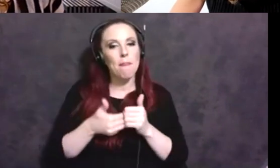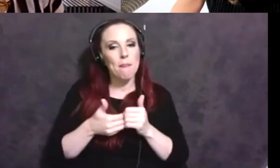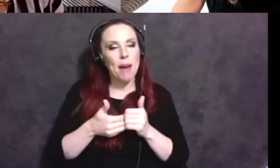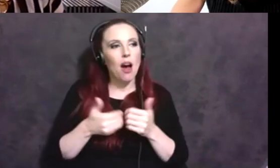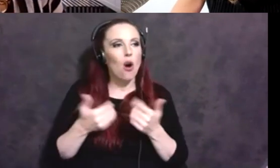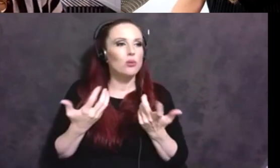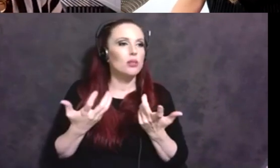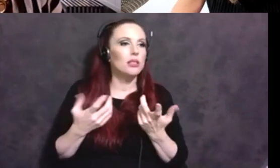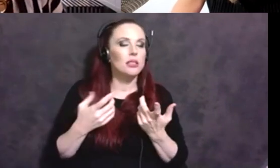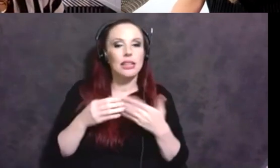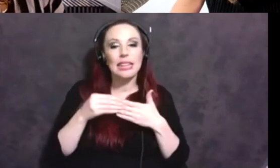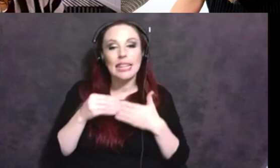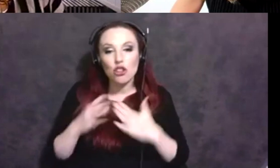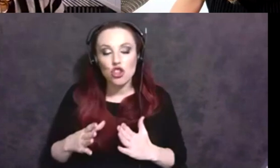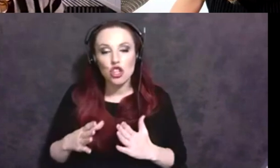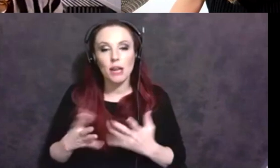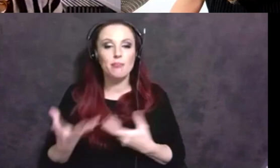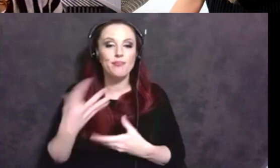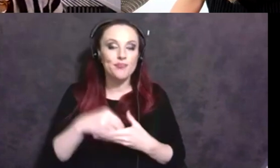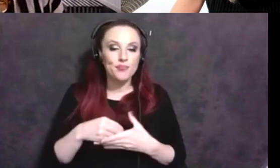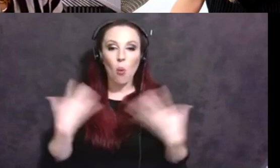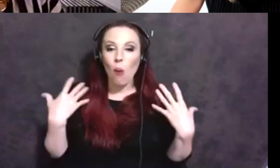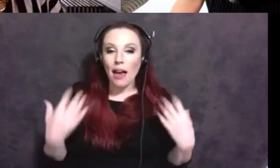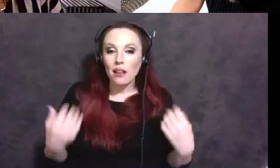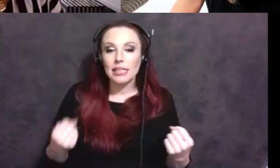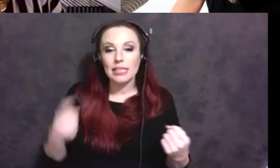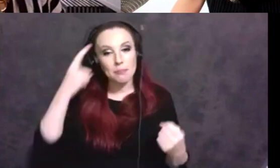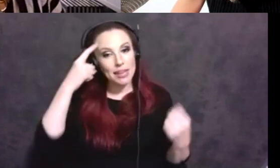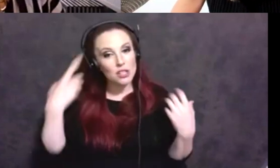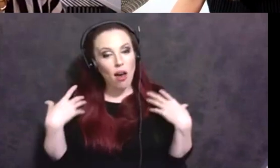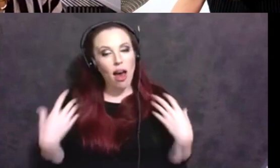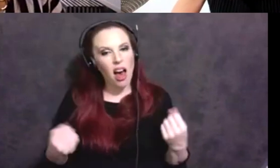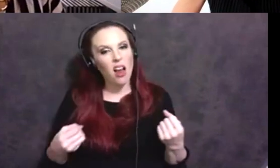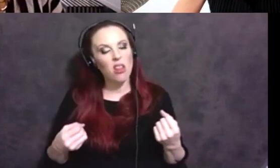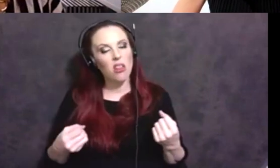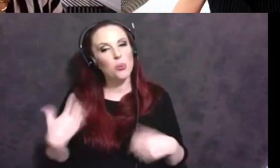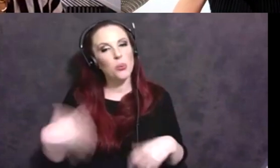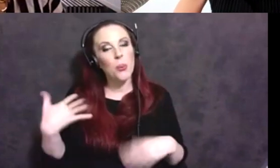been working for us and holding us back. I am finding in discussions around effective